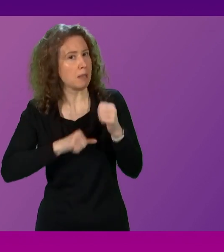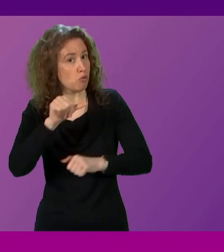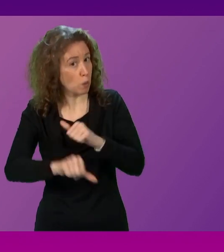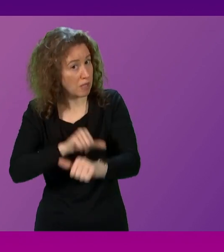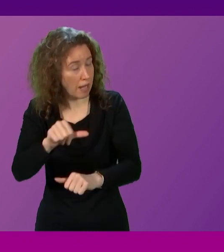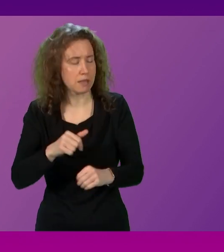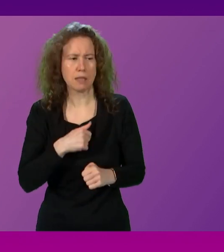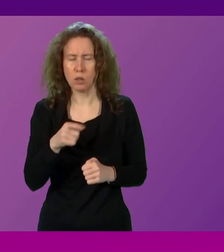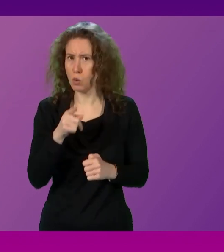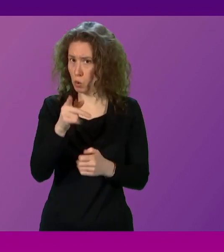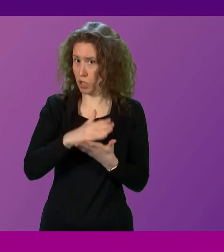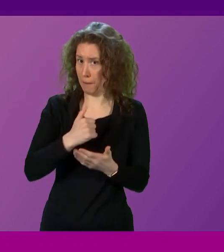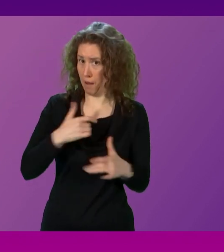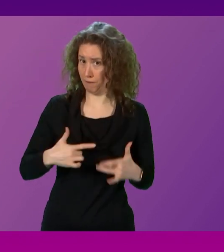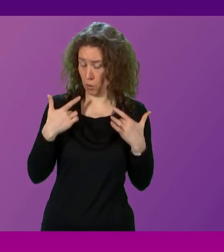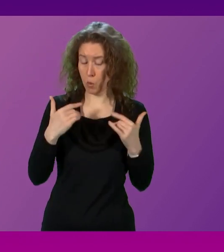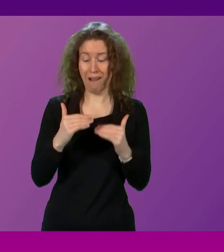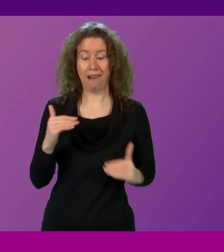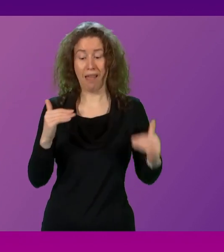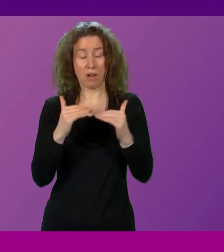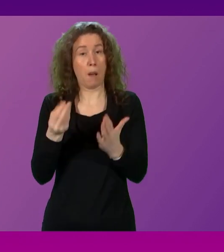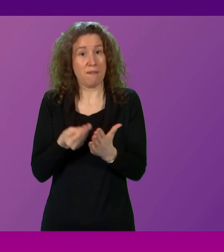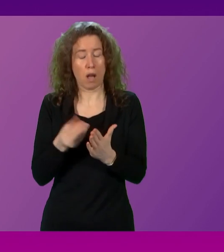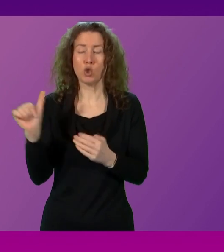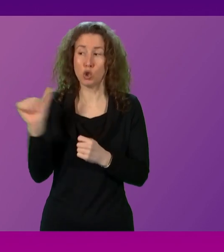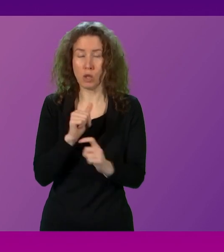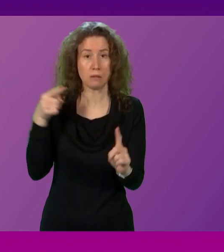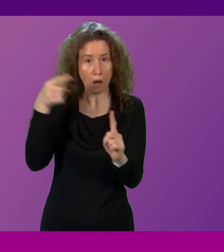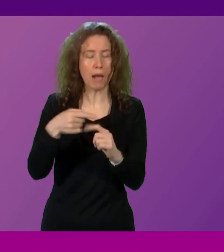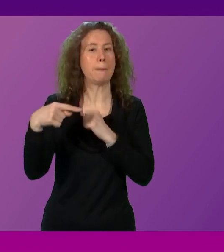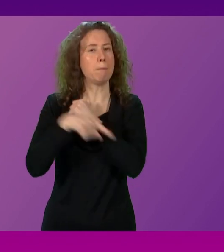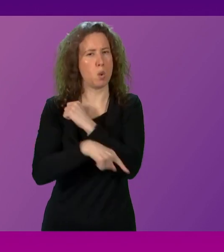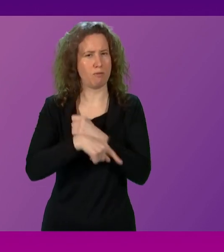opinion that a levelling up fund should target poorer areas? Surely, funding decisions have